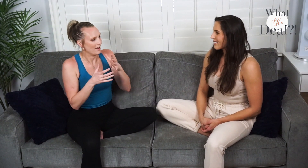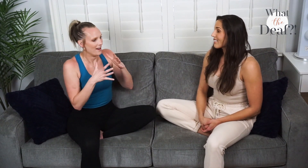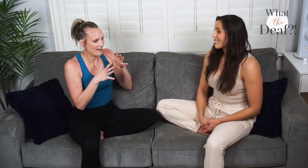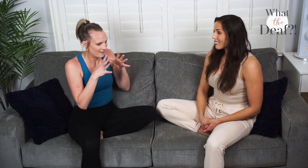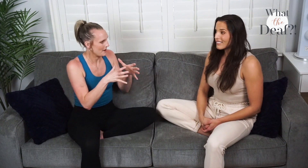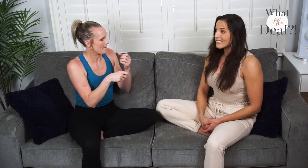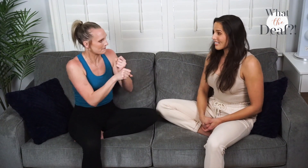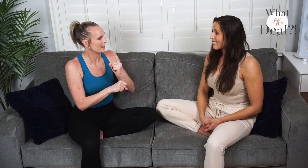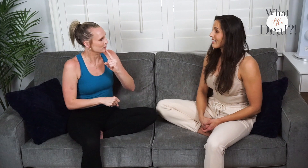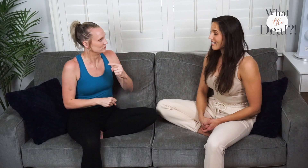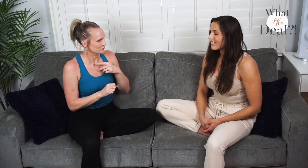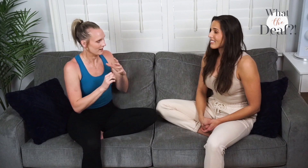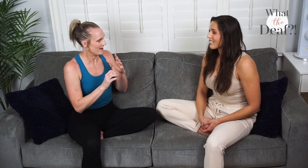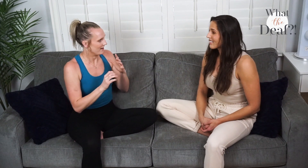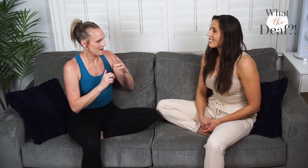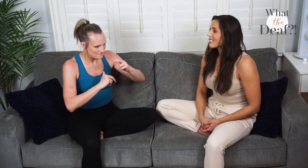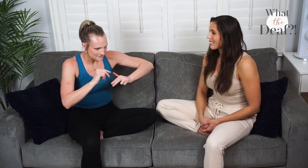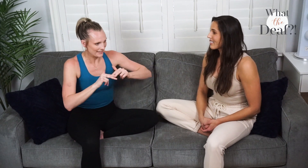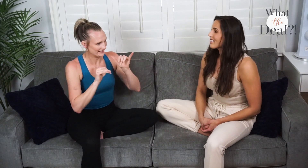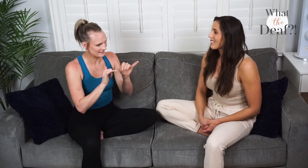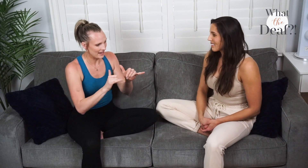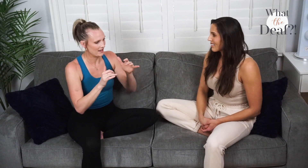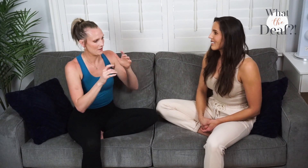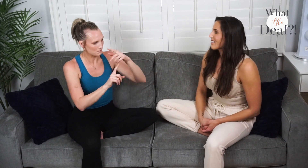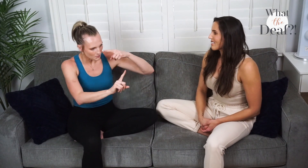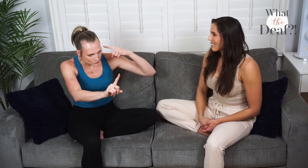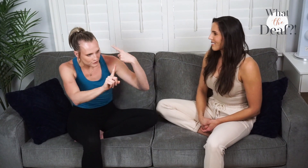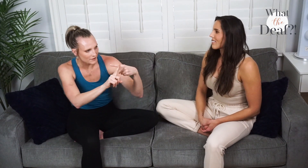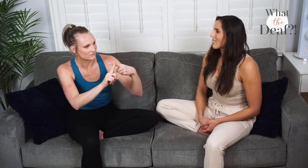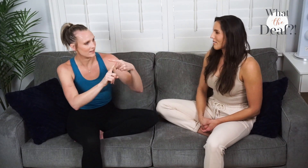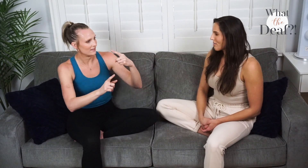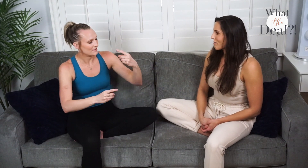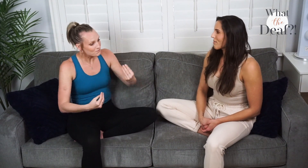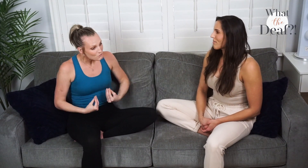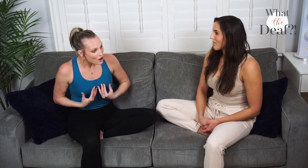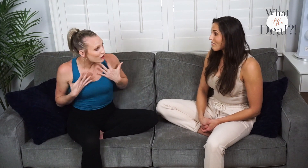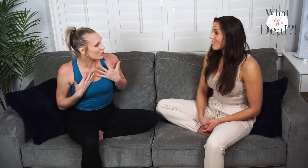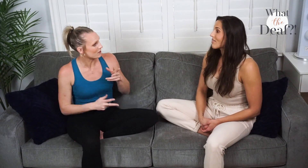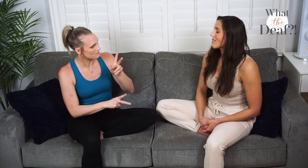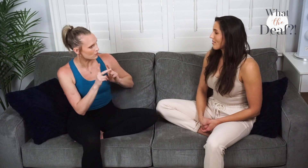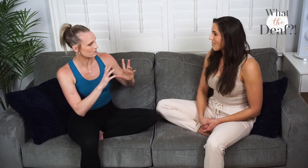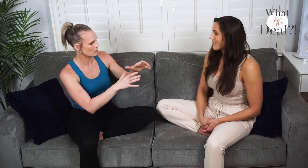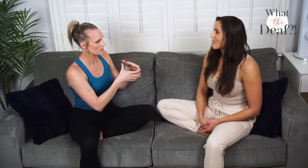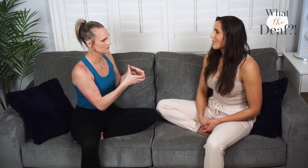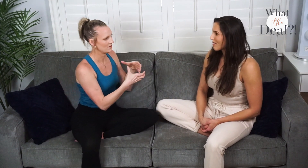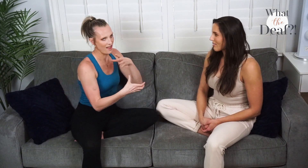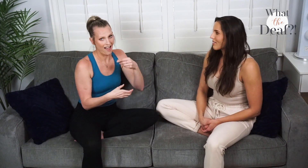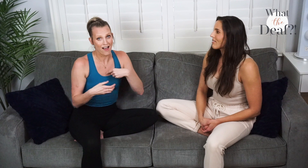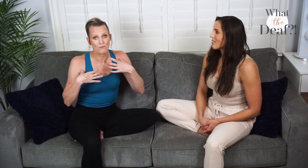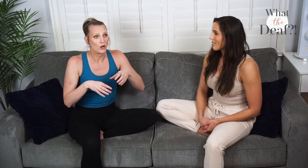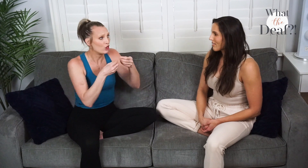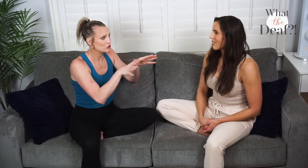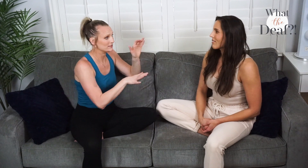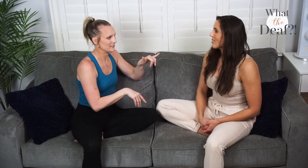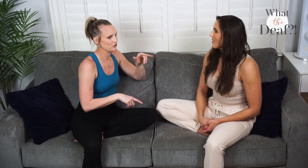and I made sure that I built that positive, inspiring group of people and I did not wanna lose that